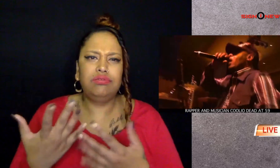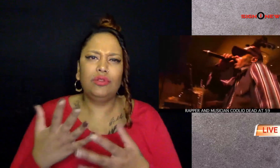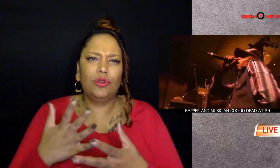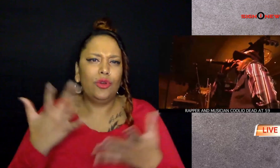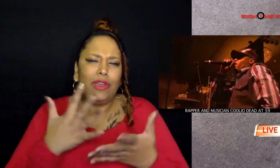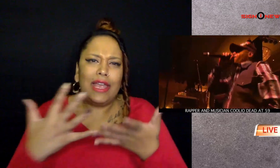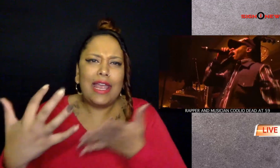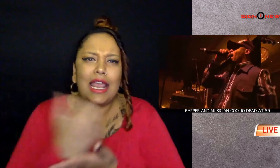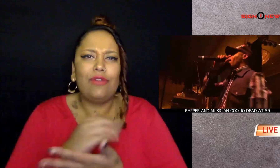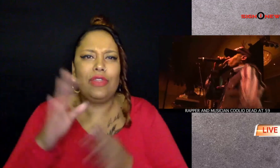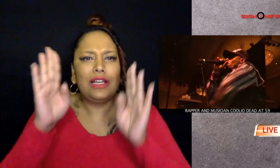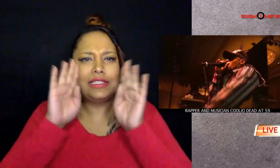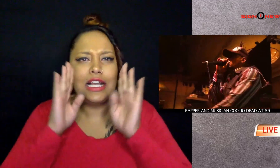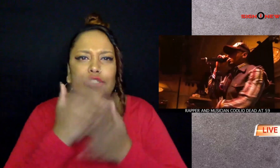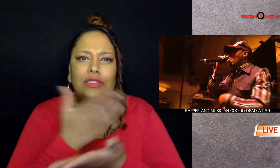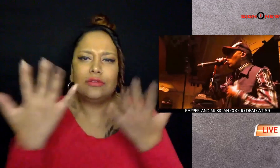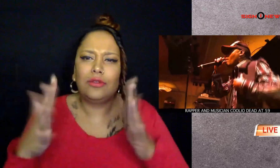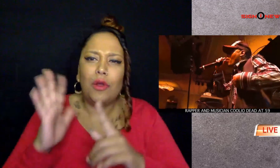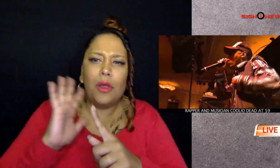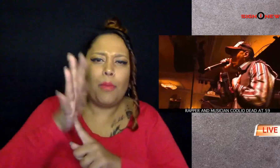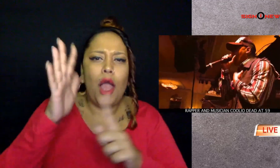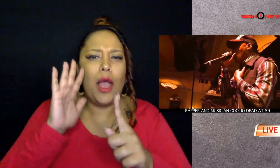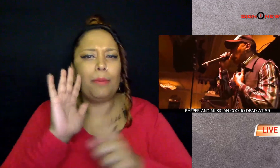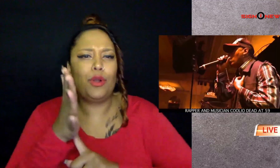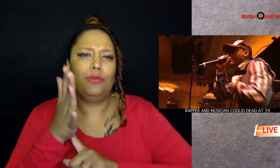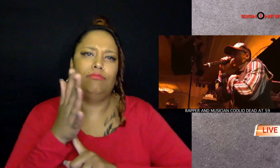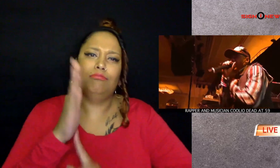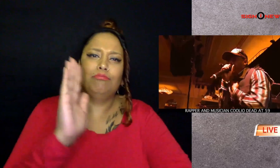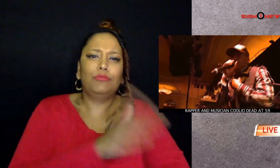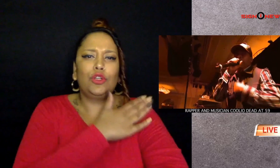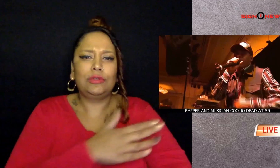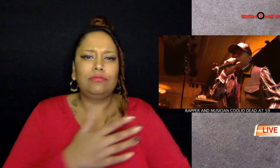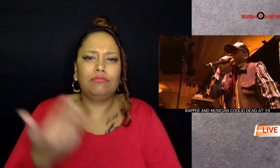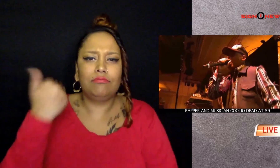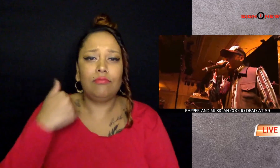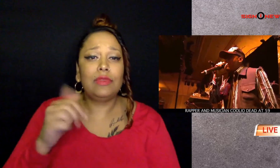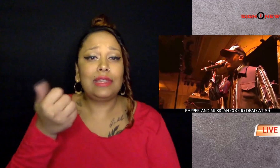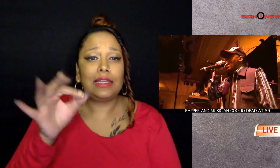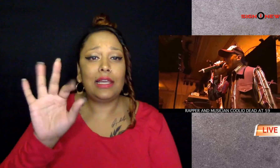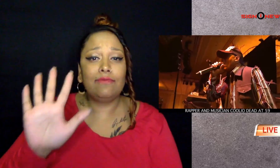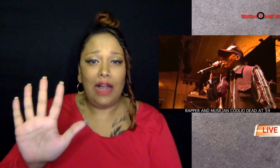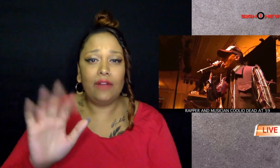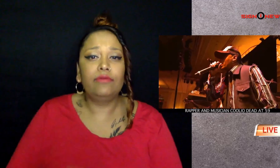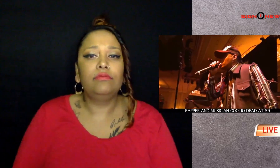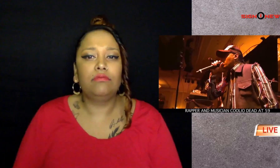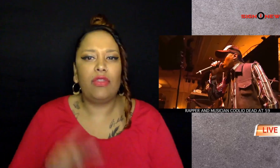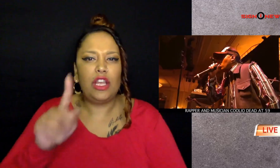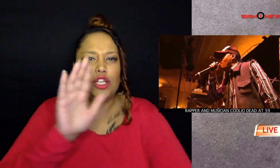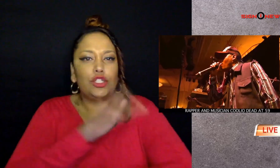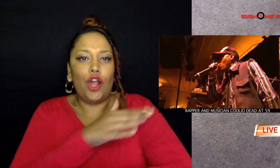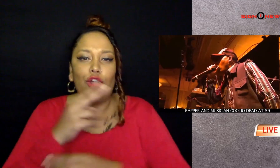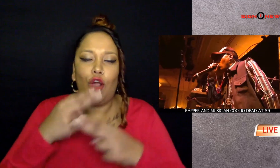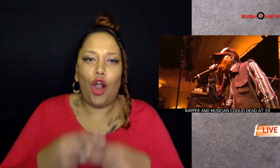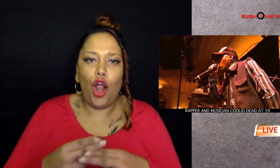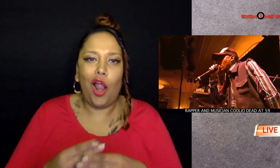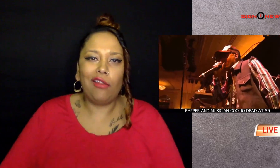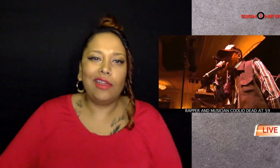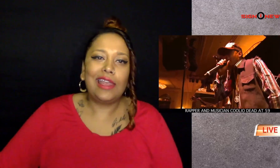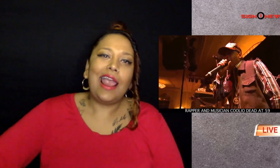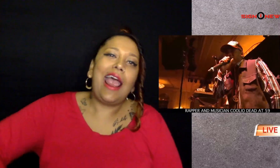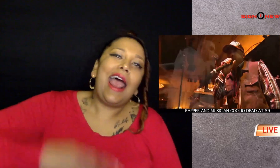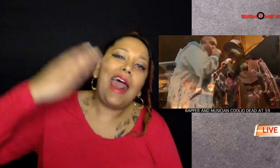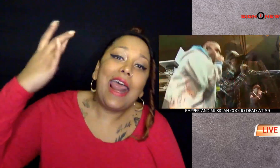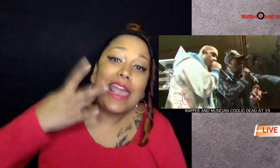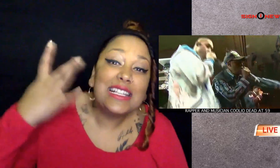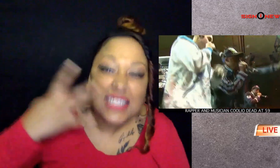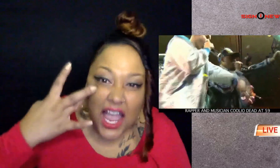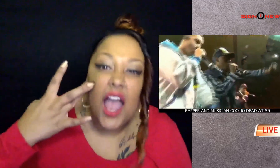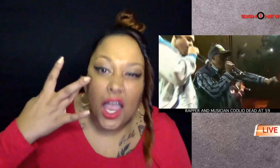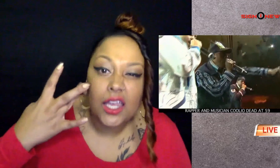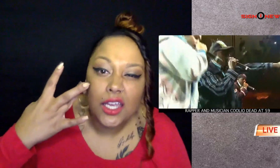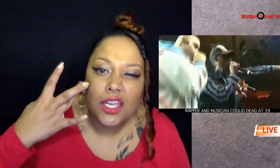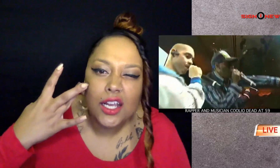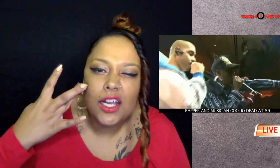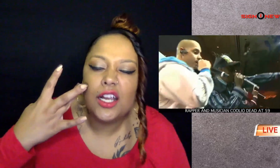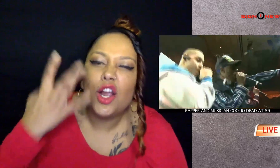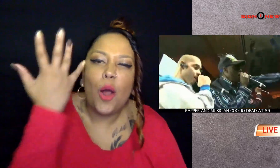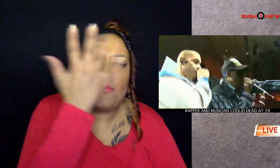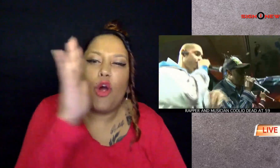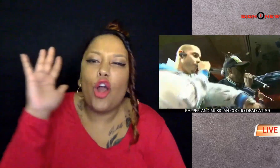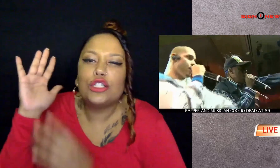gained national fame in 1995 when his song Gangsta's Paradise shot to number one